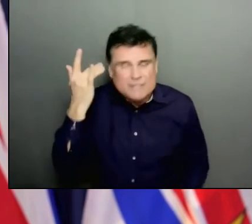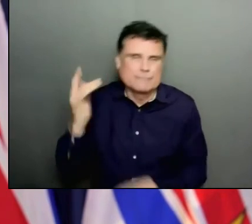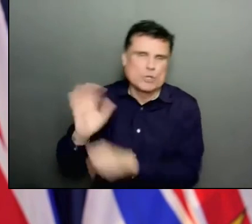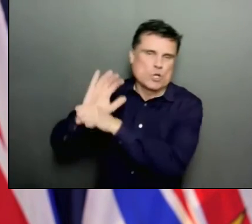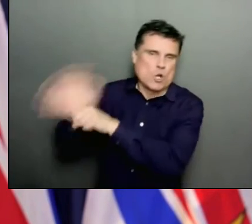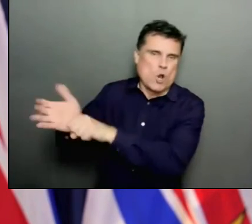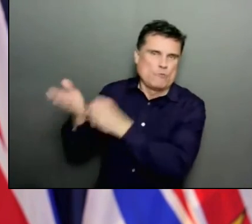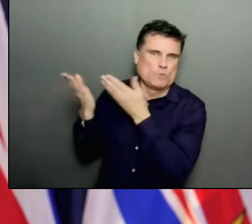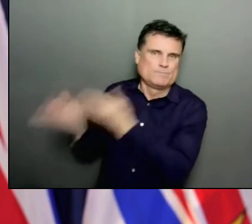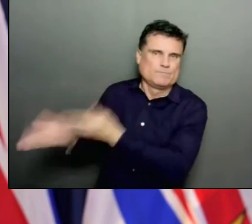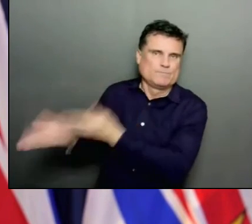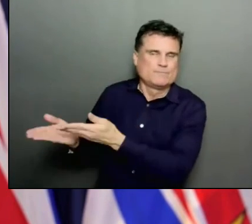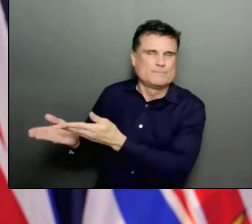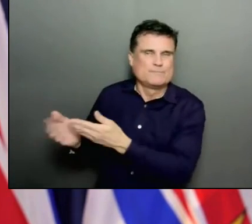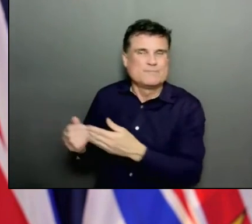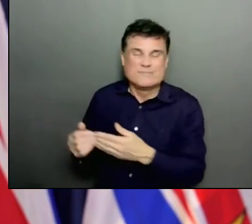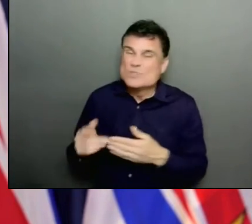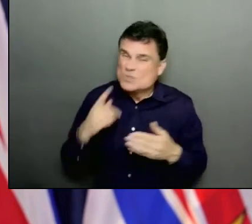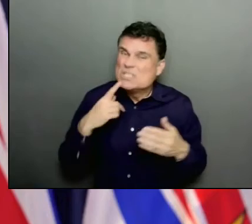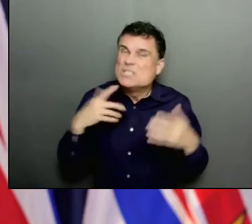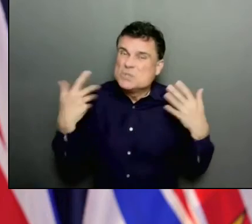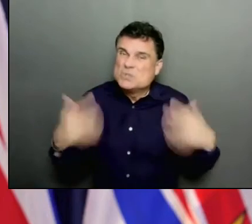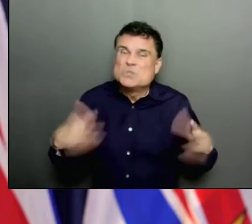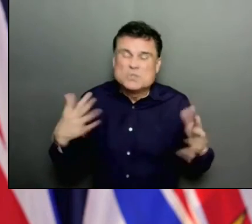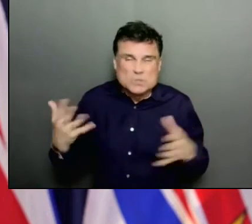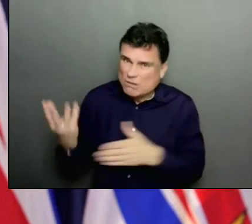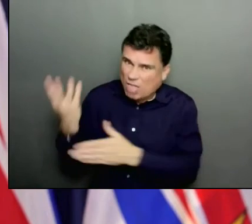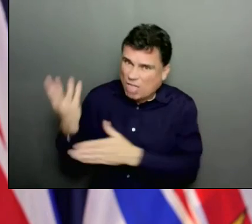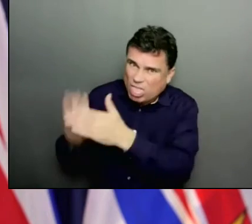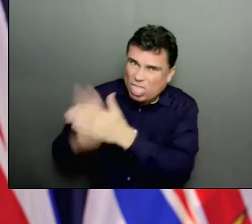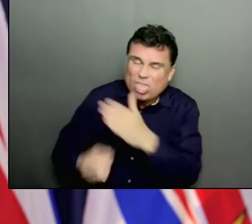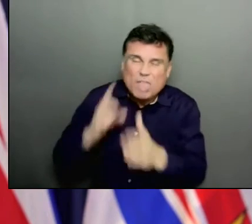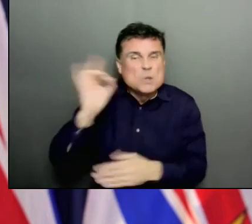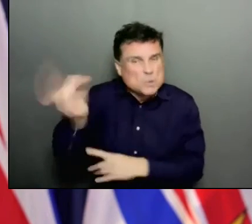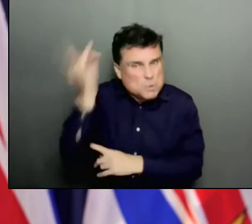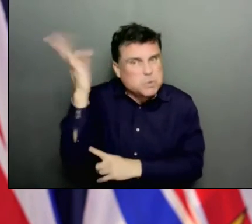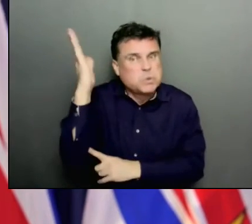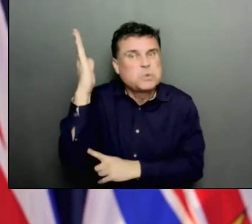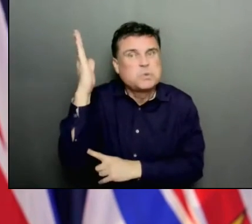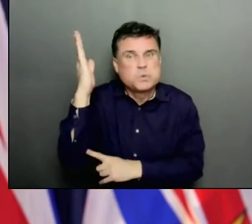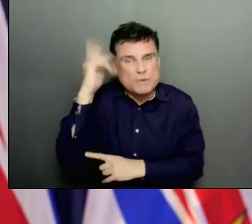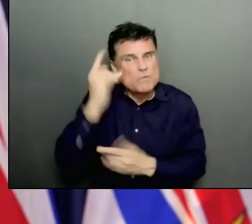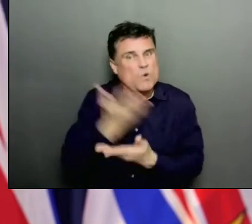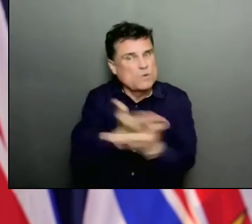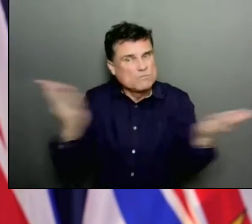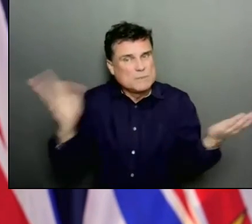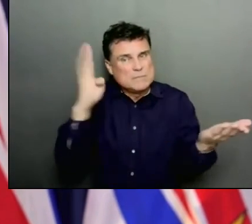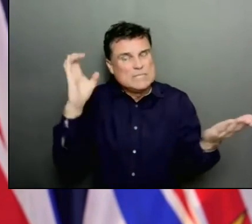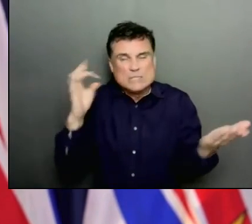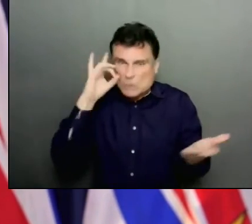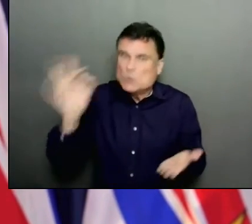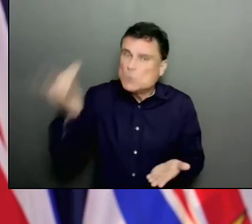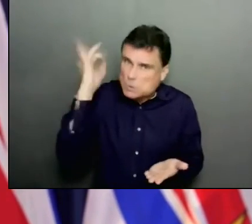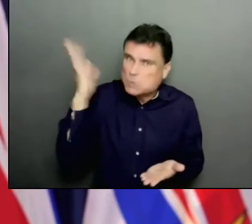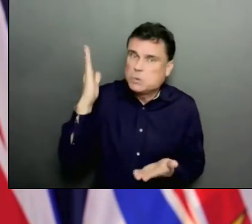us, and we think of every one of those people and every one of those families and all their friends, all